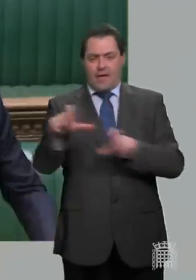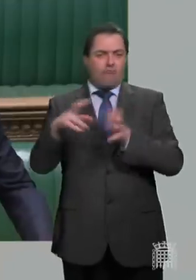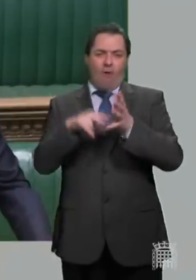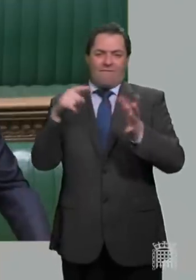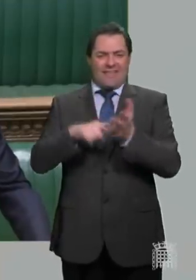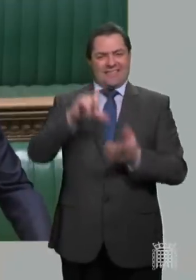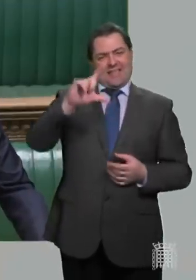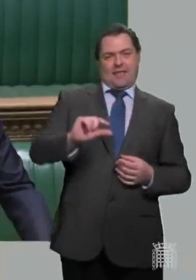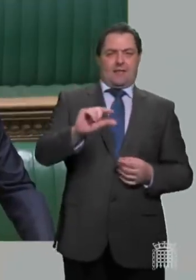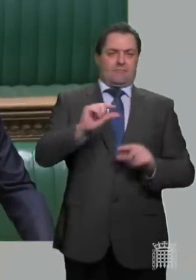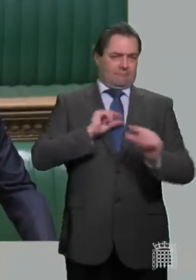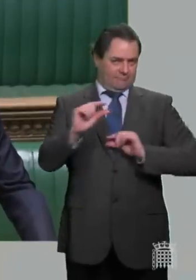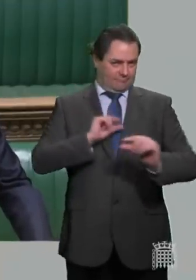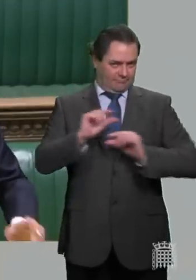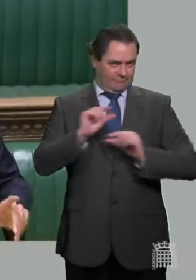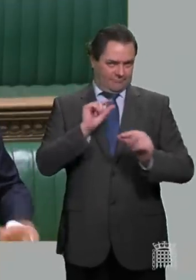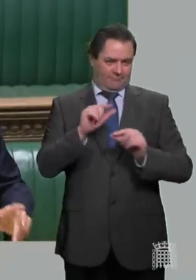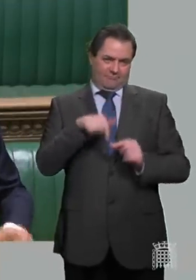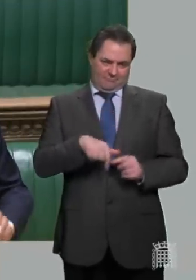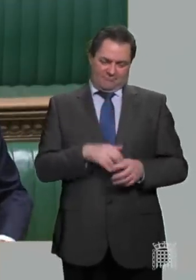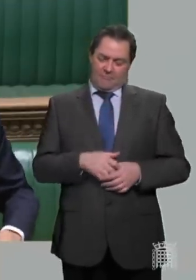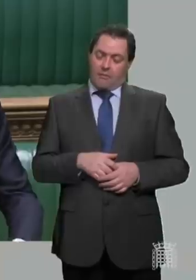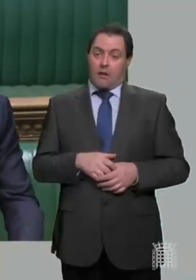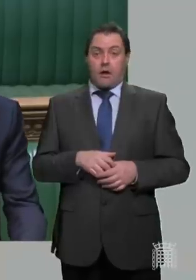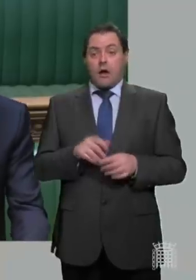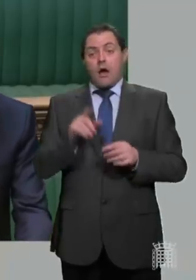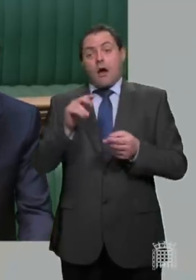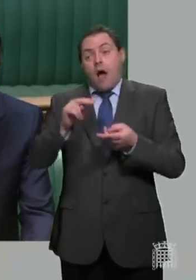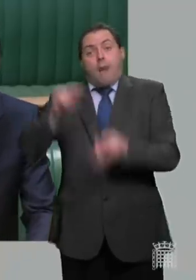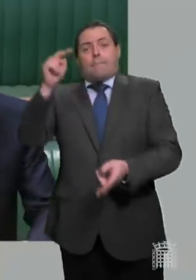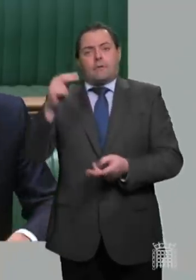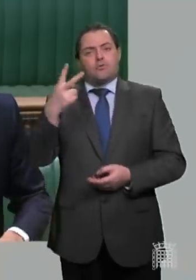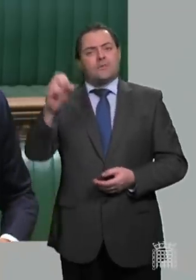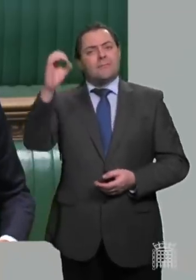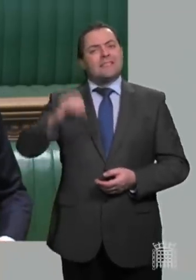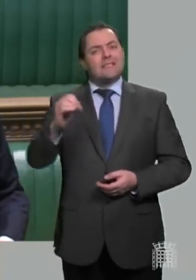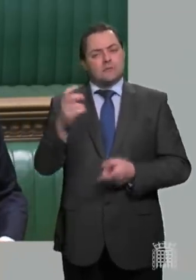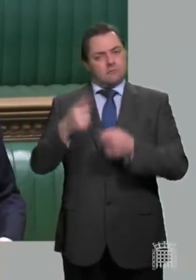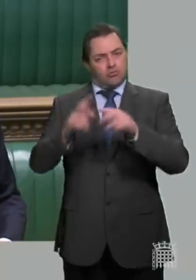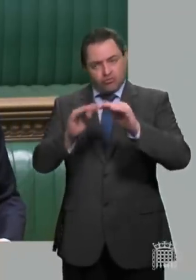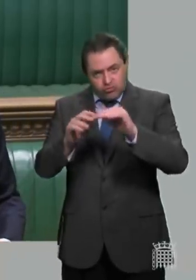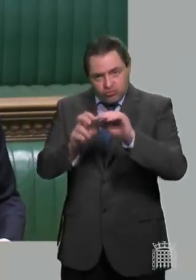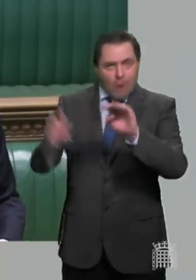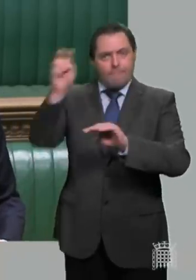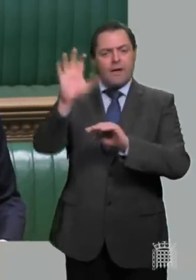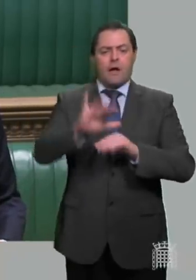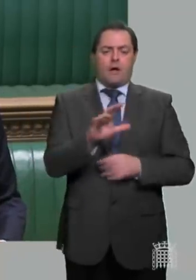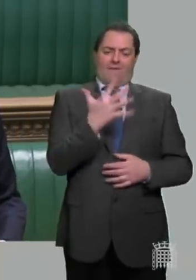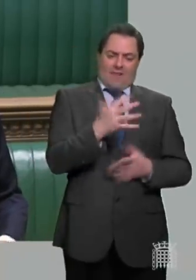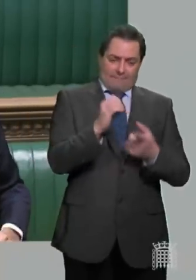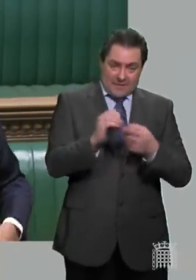Even then, we will not go straight back to the 20% rate; we will have an interim rate of 12.5% for